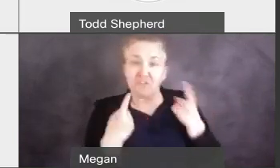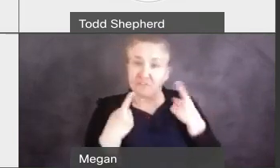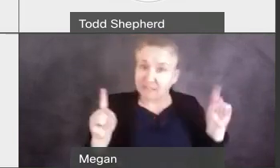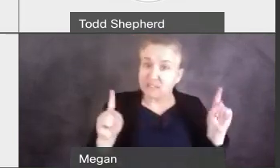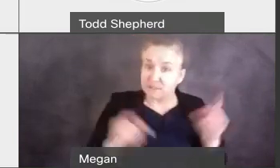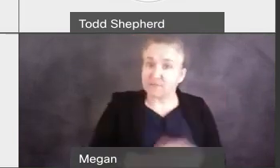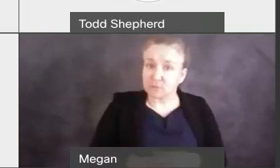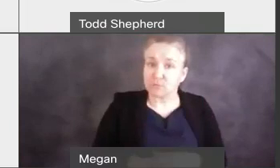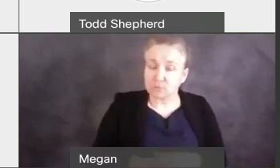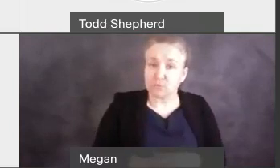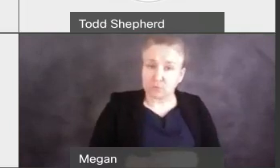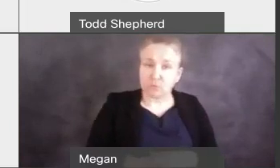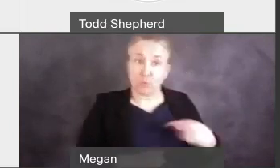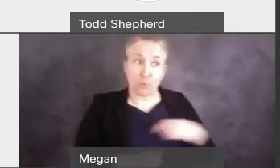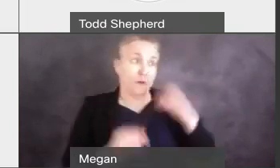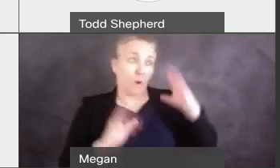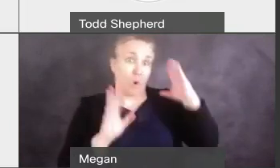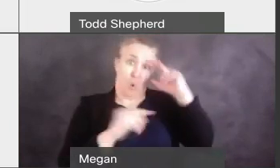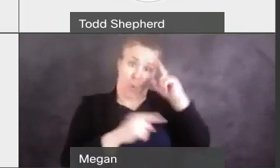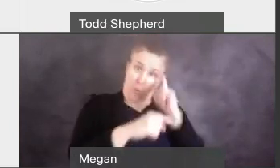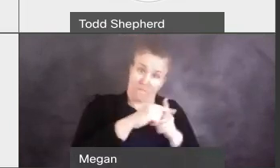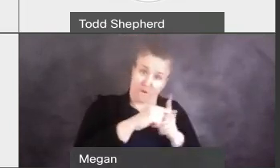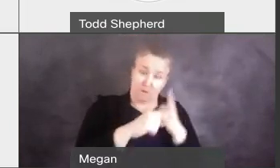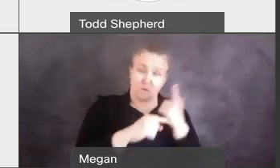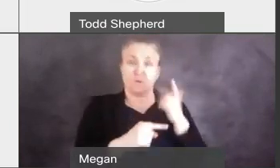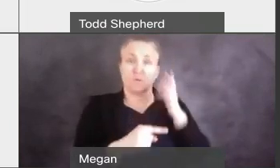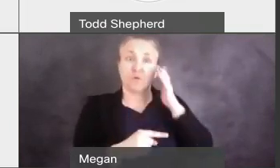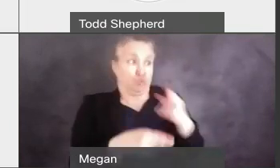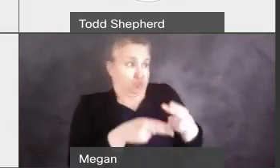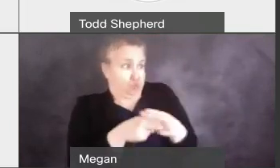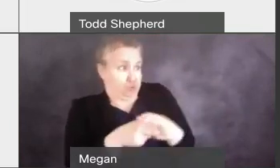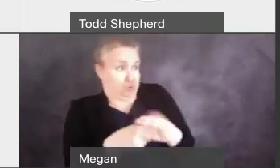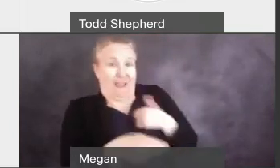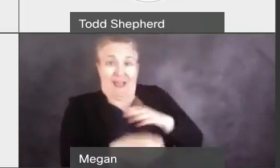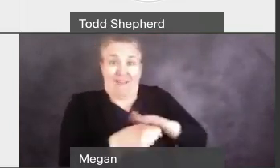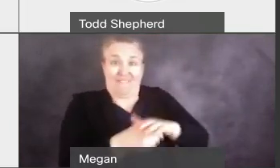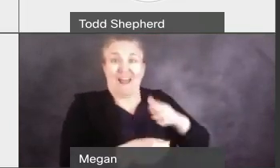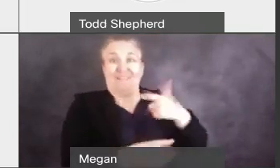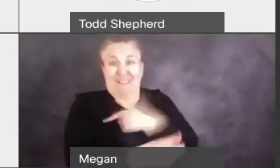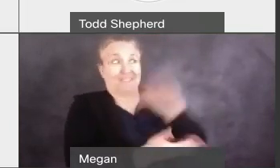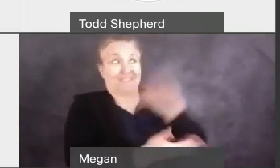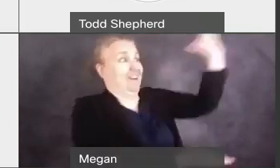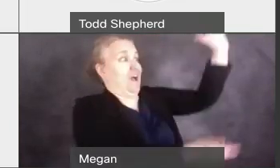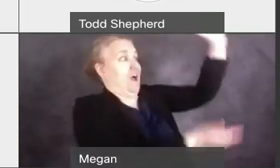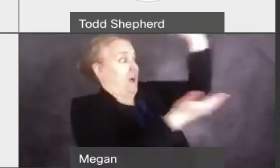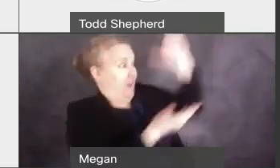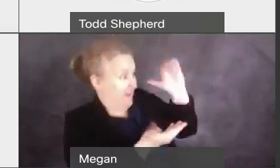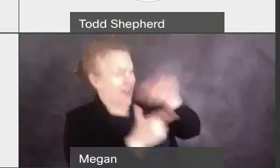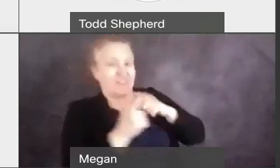are hopeful that we'll have enough vaccine soon to open up a third site. You know, those mega